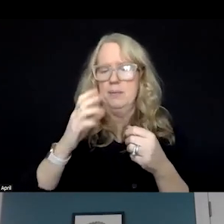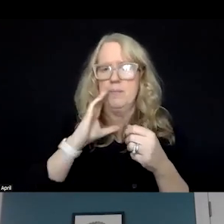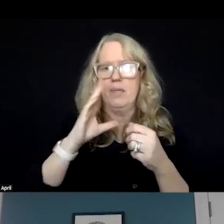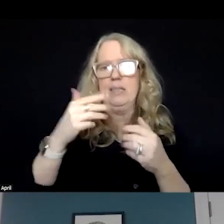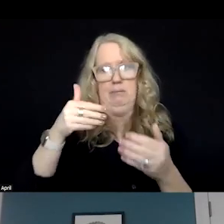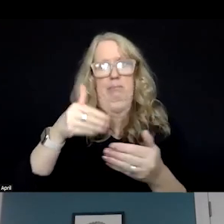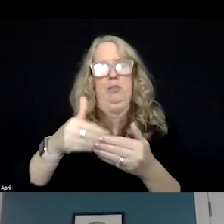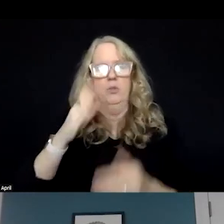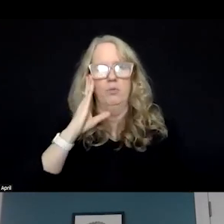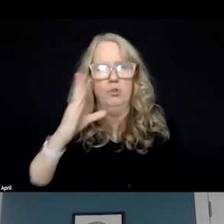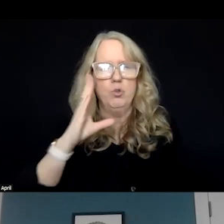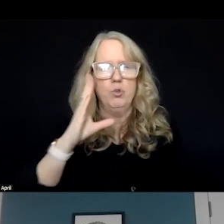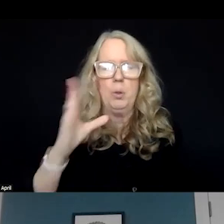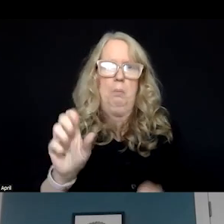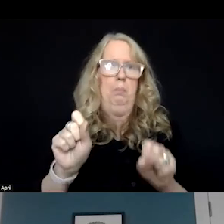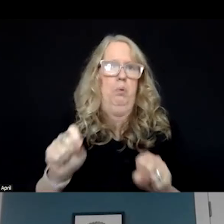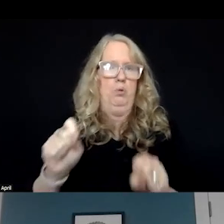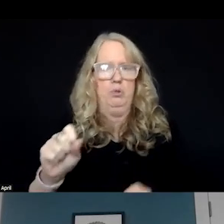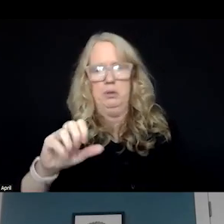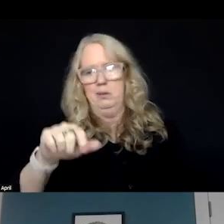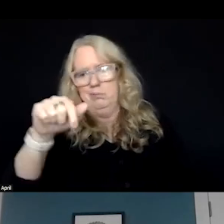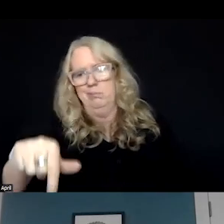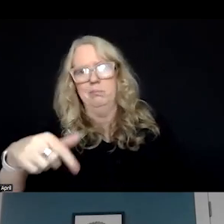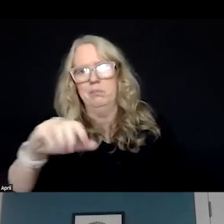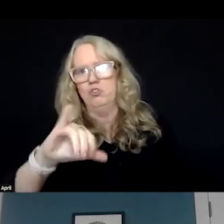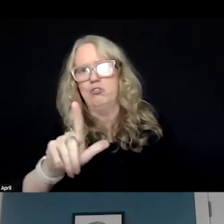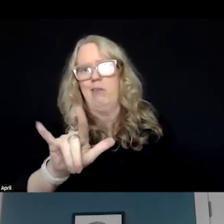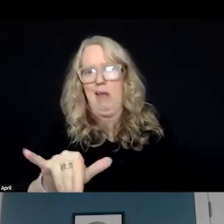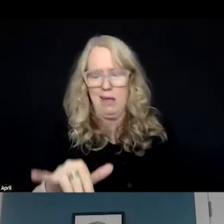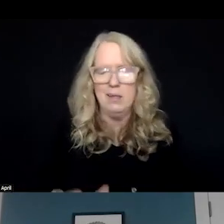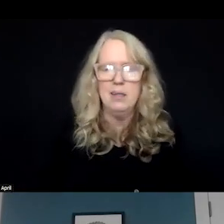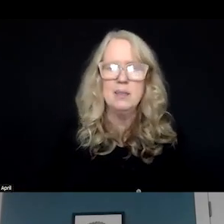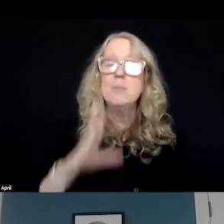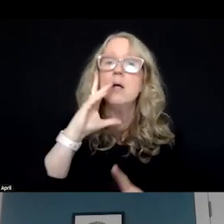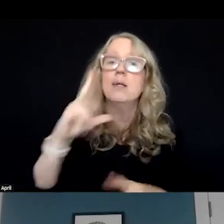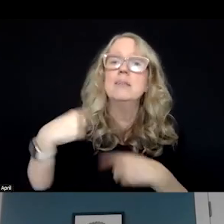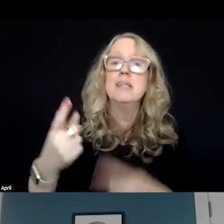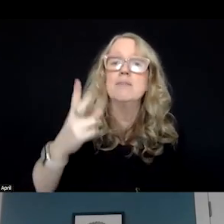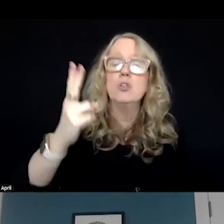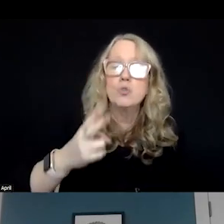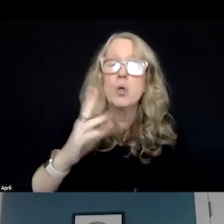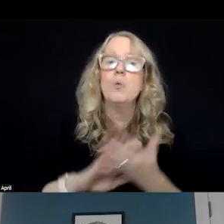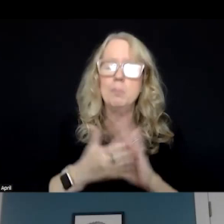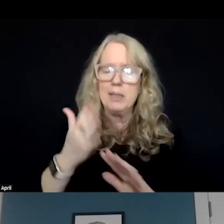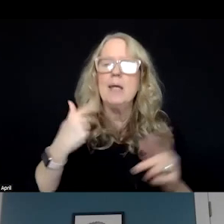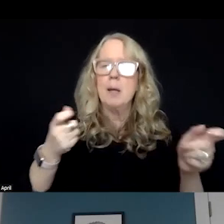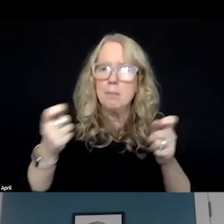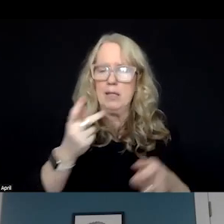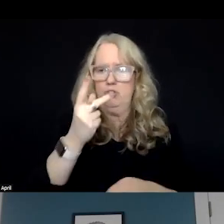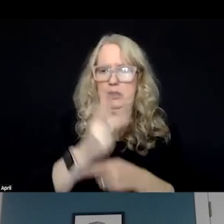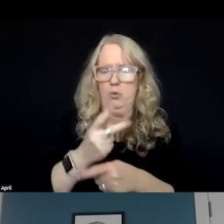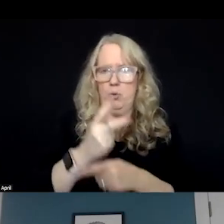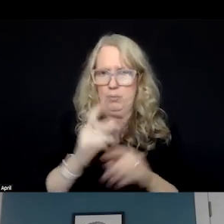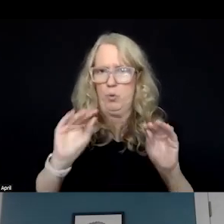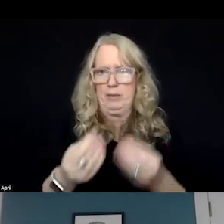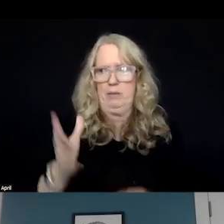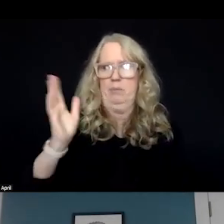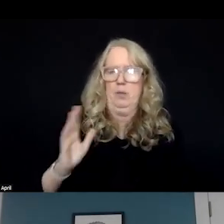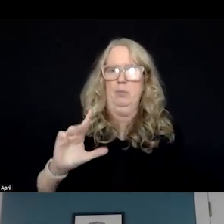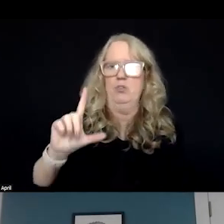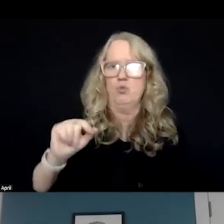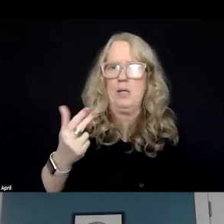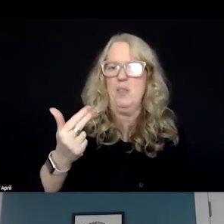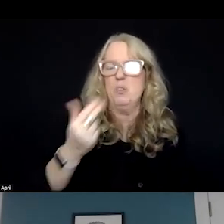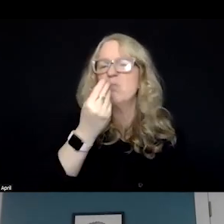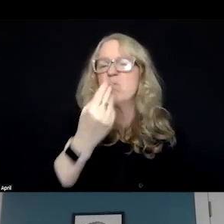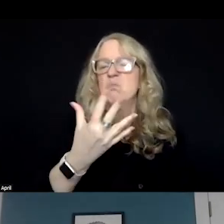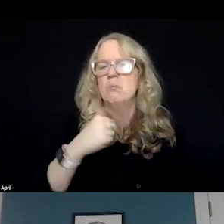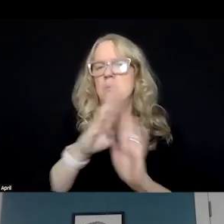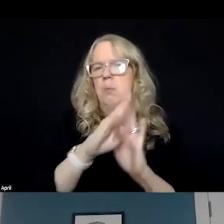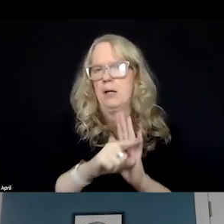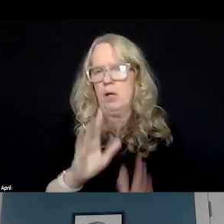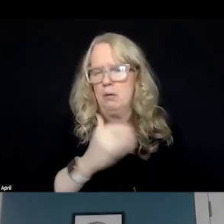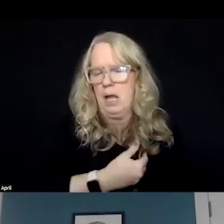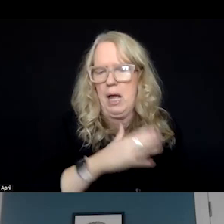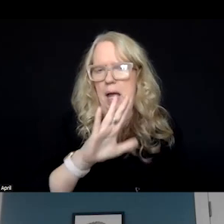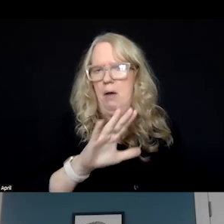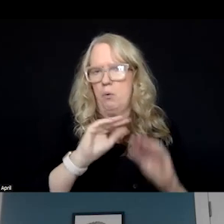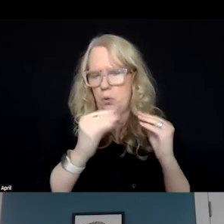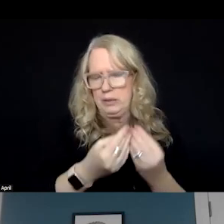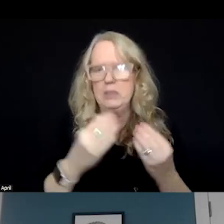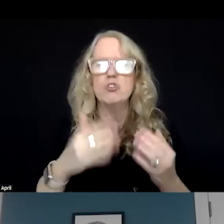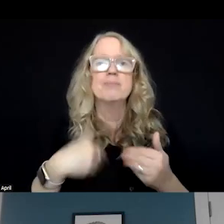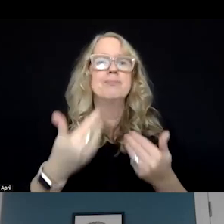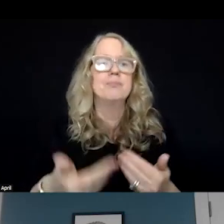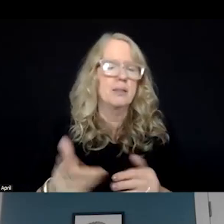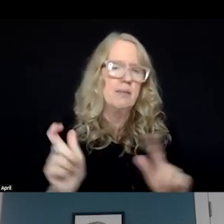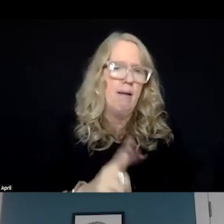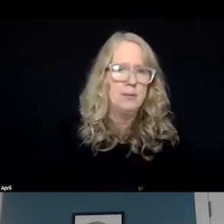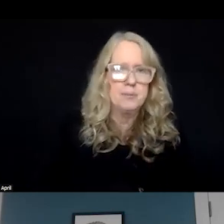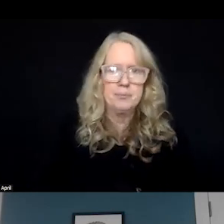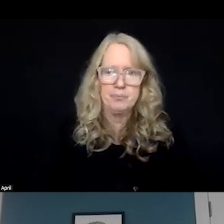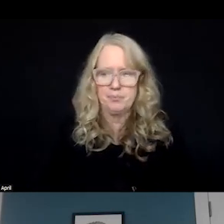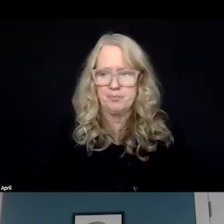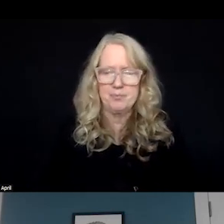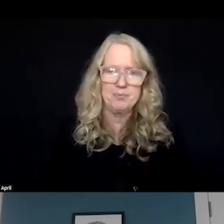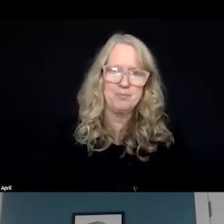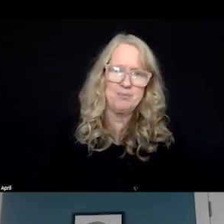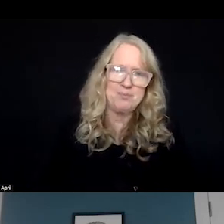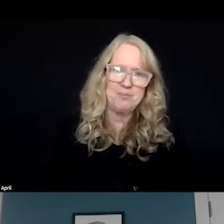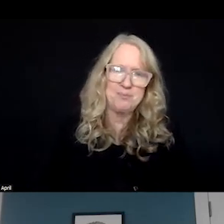FUTURE. POTENTIALLY JULY. ALL RIGHT. SO WHERE WE